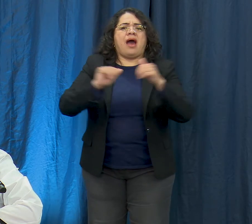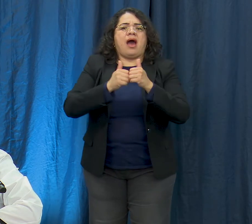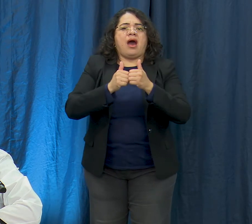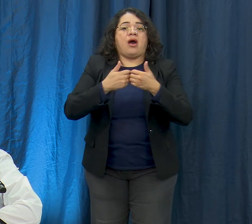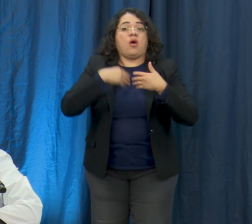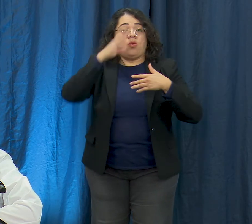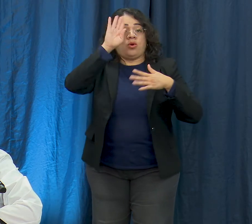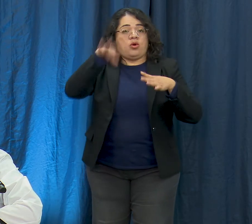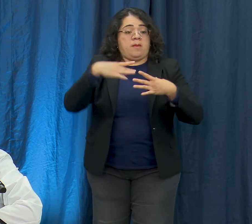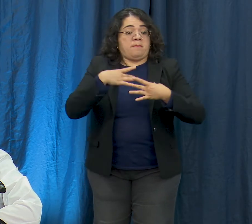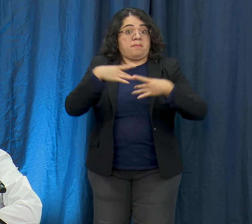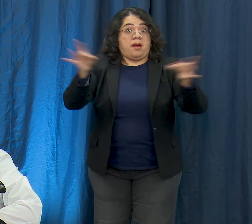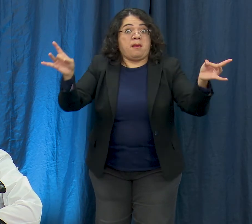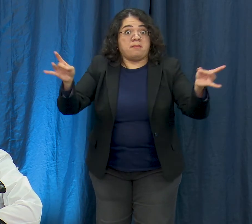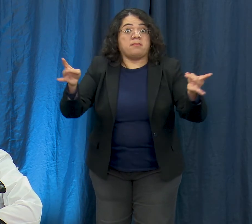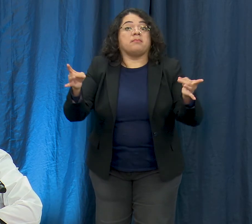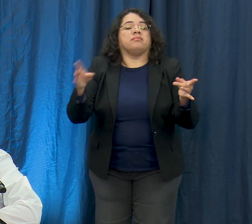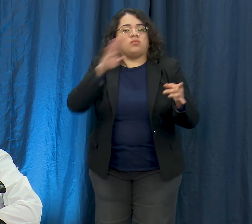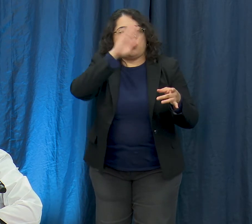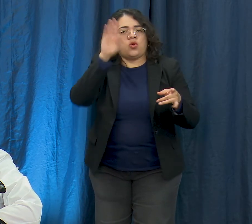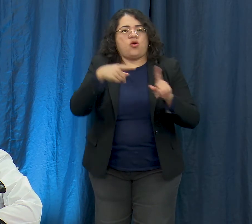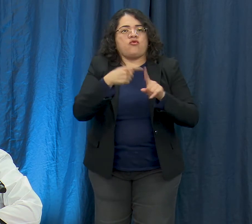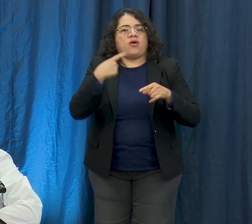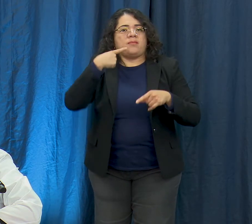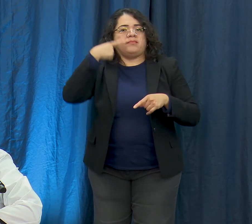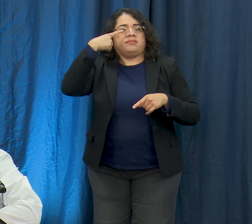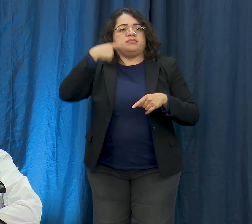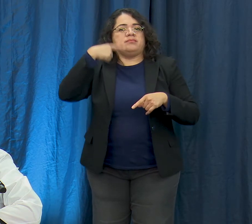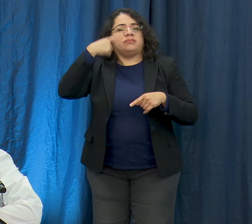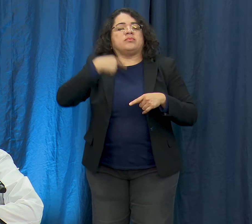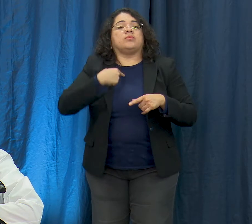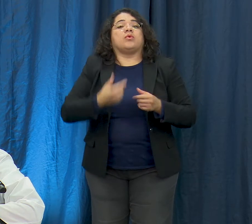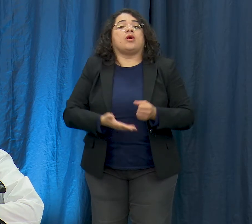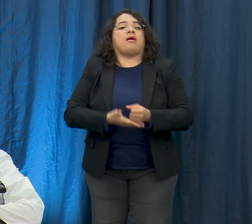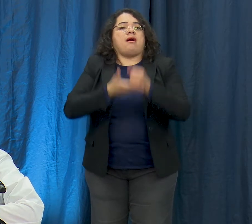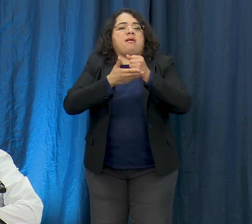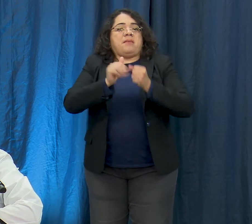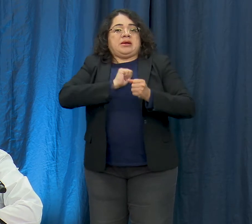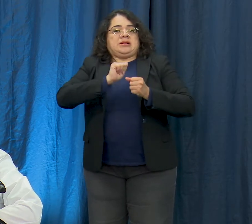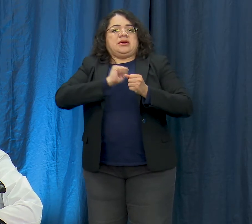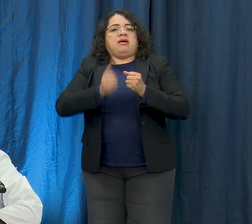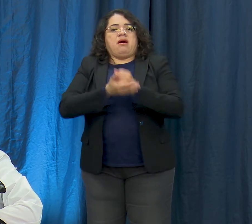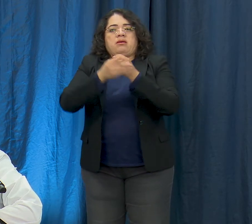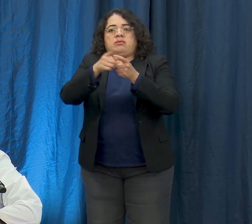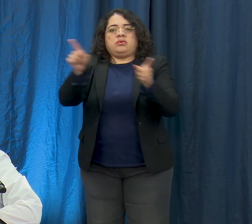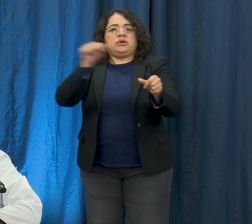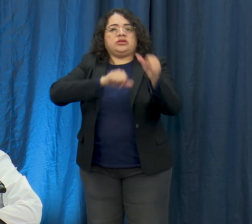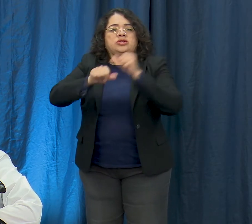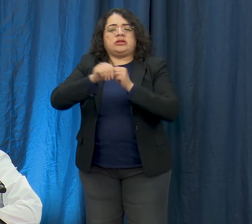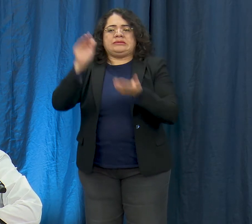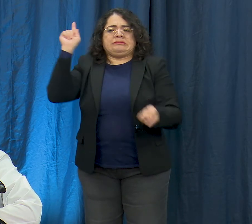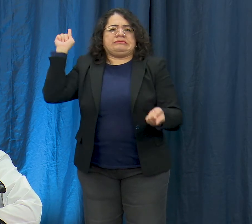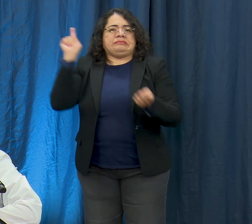whatever we can to try to prevent transmission of this virus. Thank you Dr.